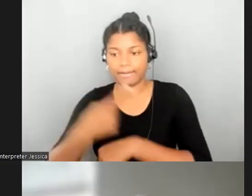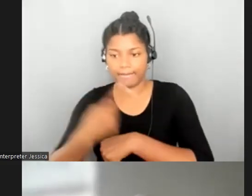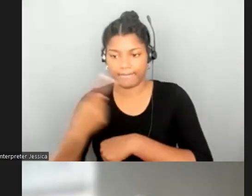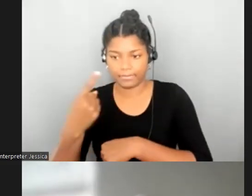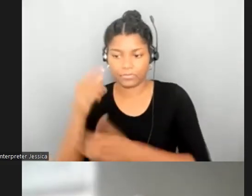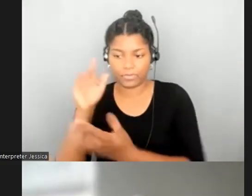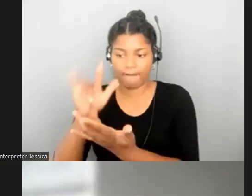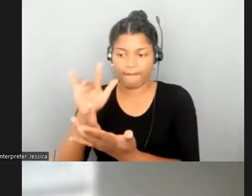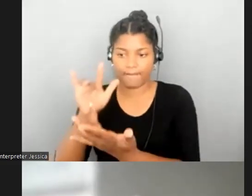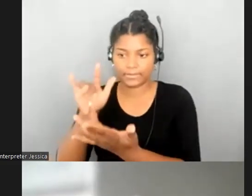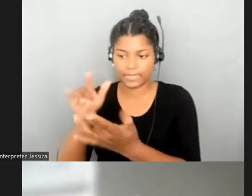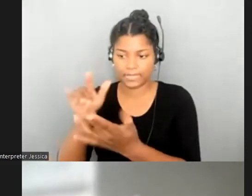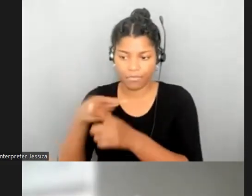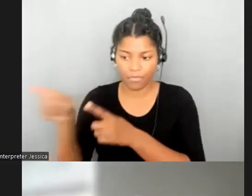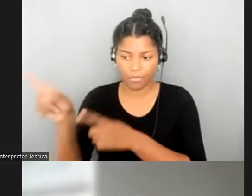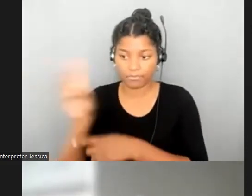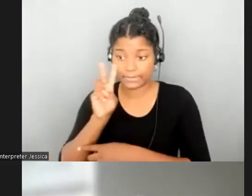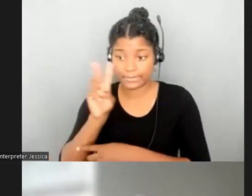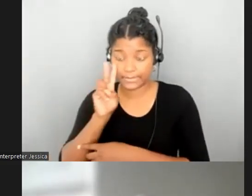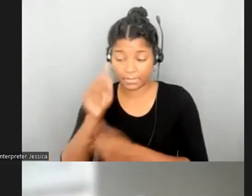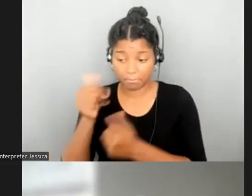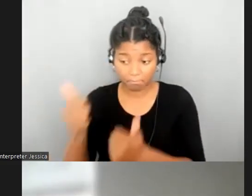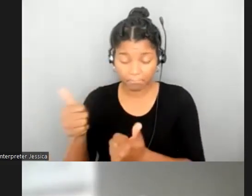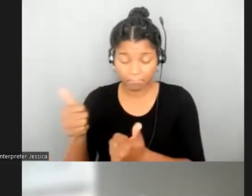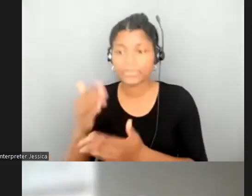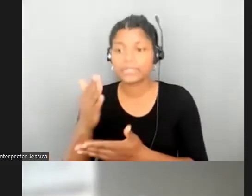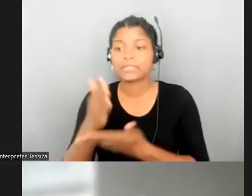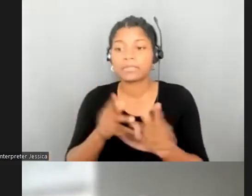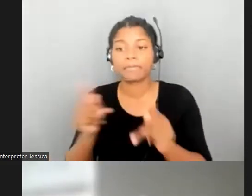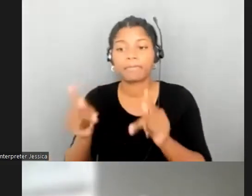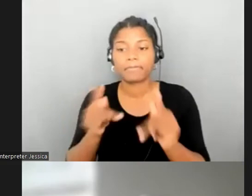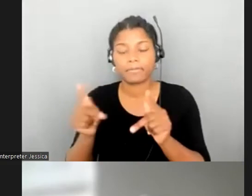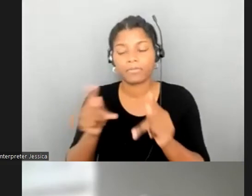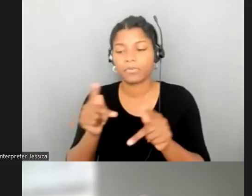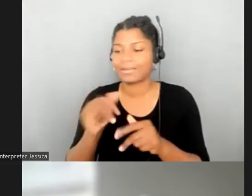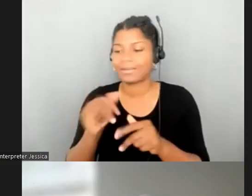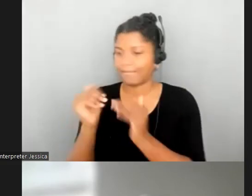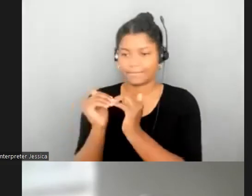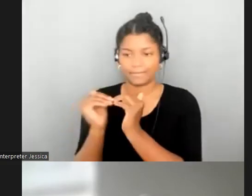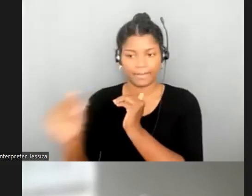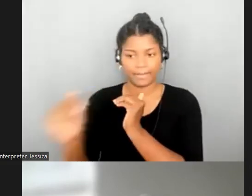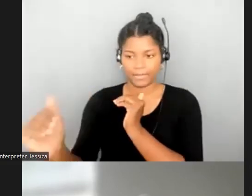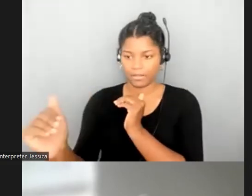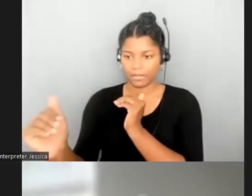We have people who are stable at the end of 30 days, so we will carry it forward with